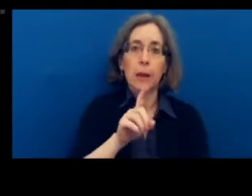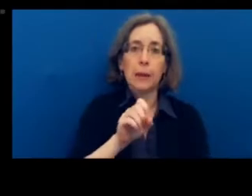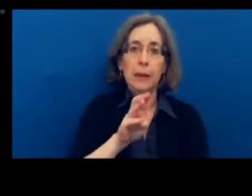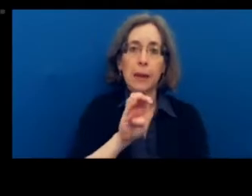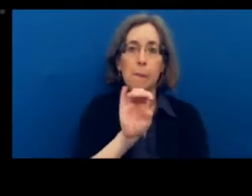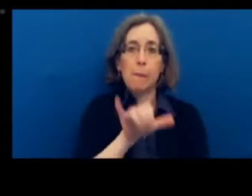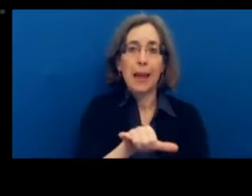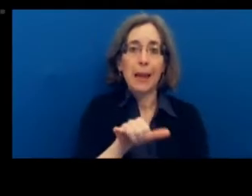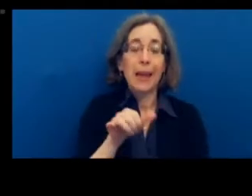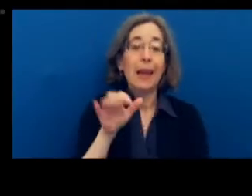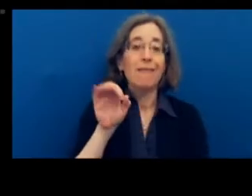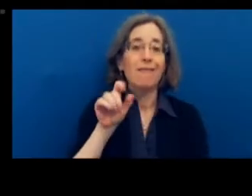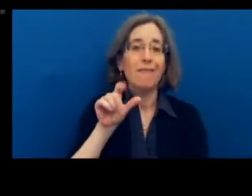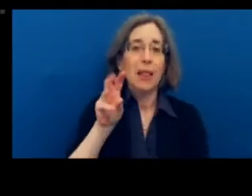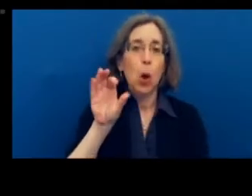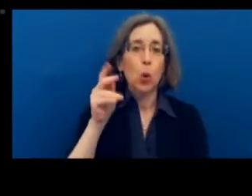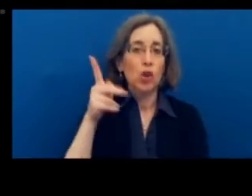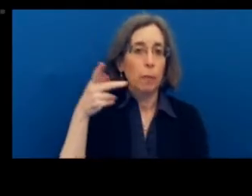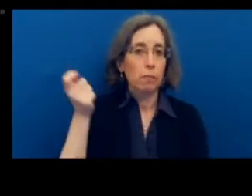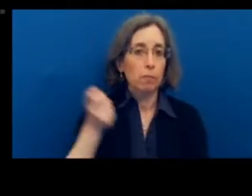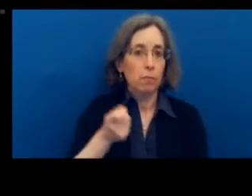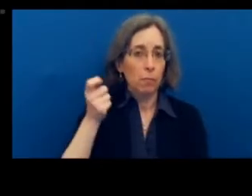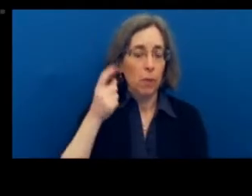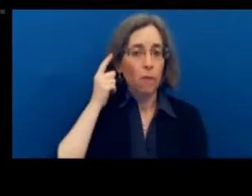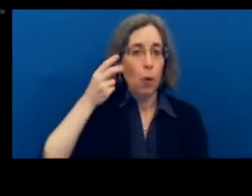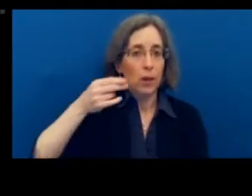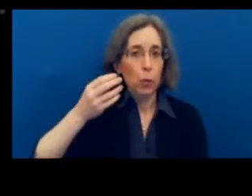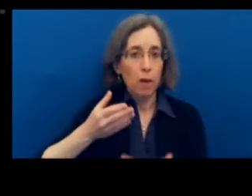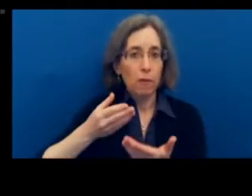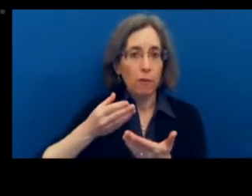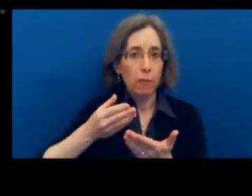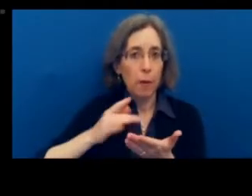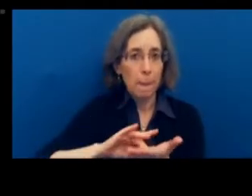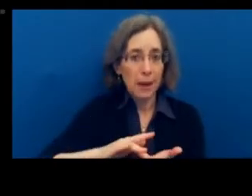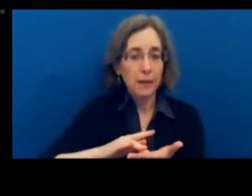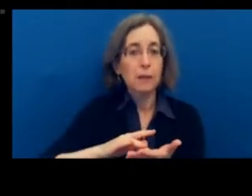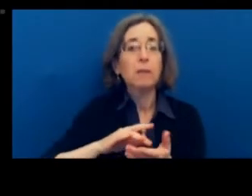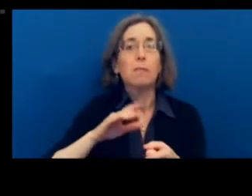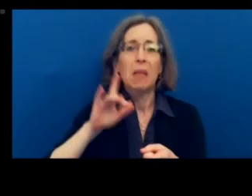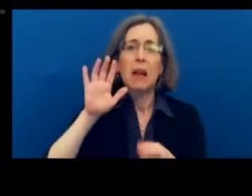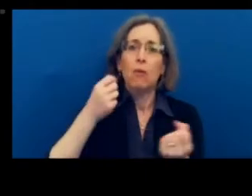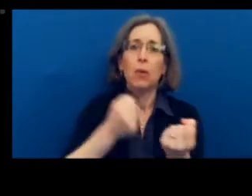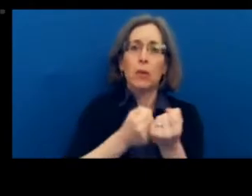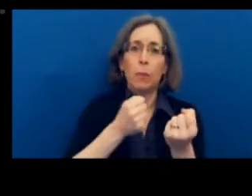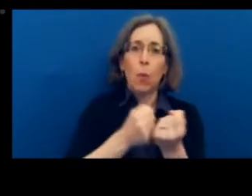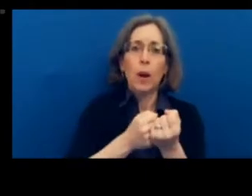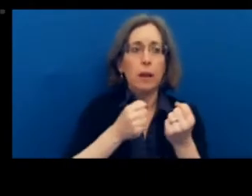IT PROVIDES $10,000 TO PROVIDE RESEARCH IN HISTORICAL COLLECTIONS OF THE NLM.